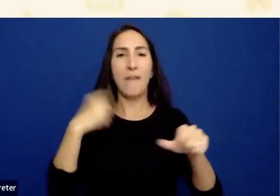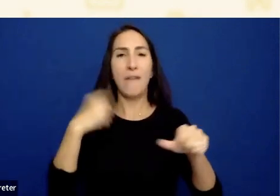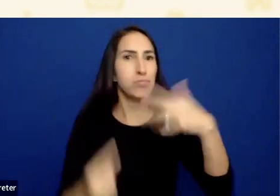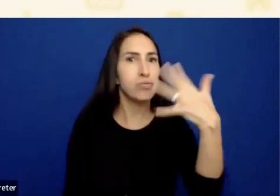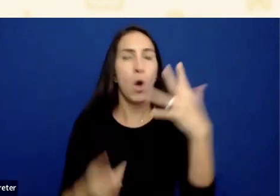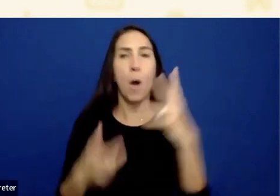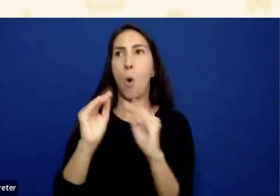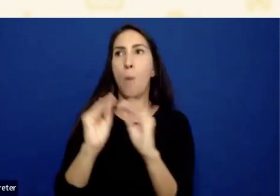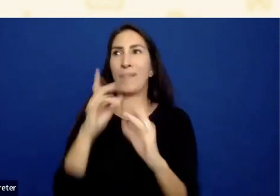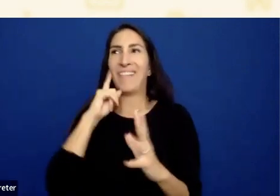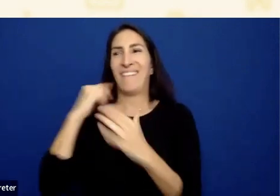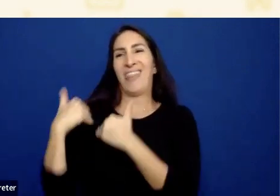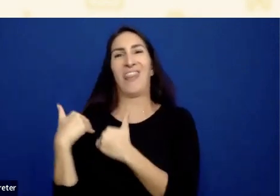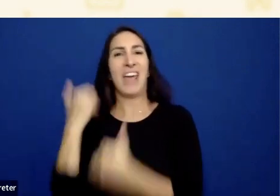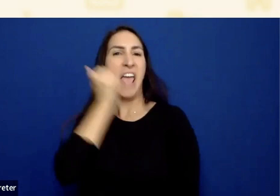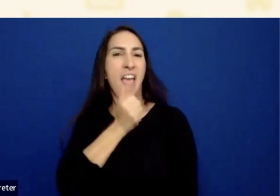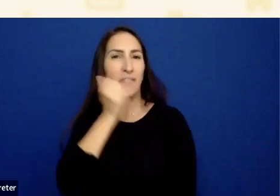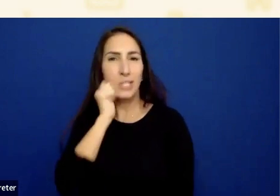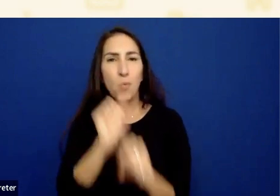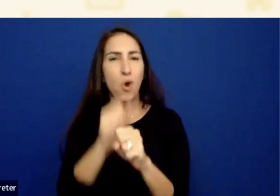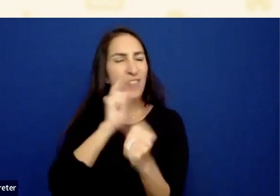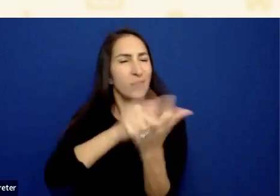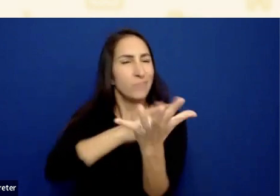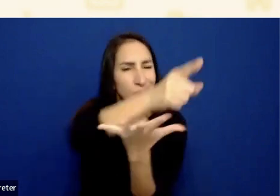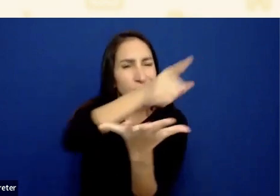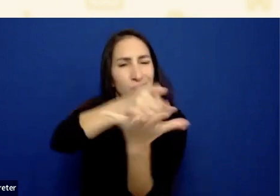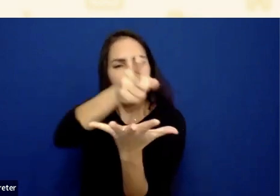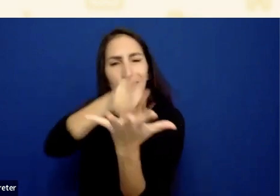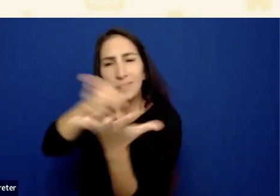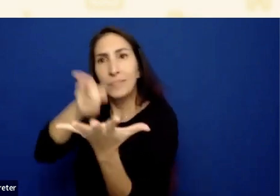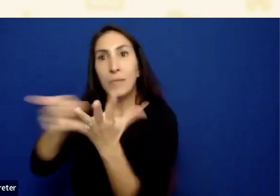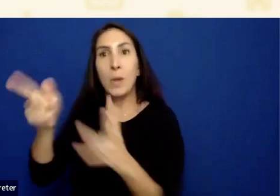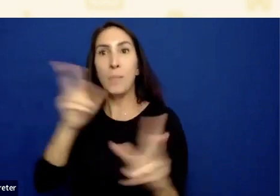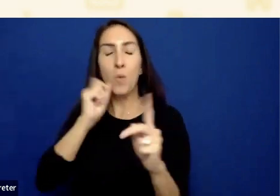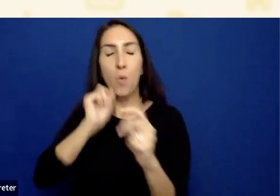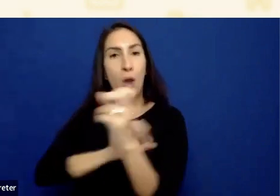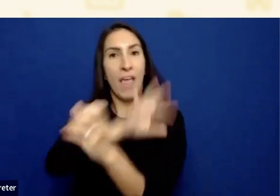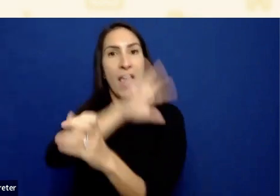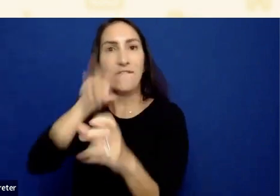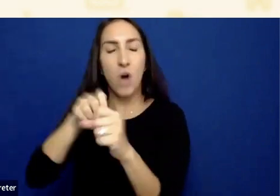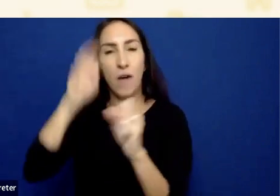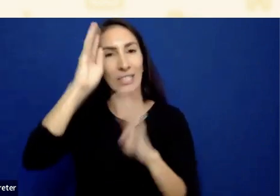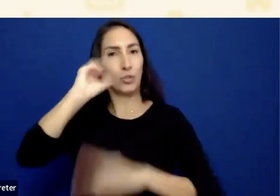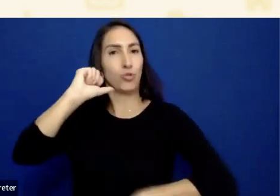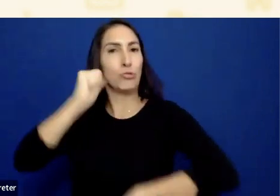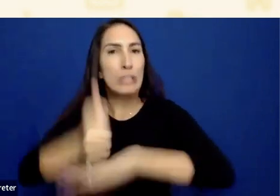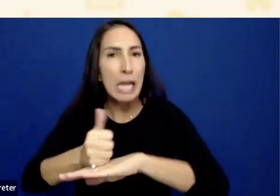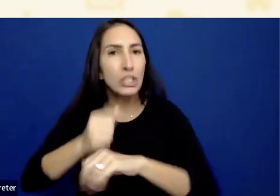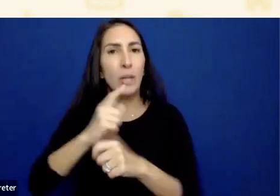in all areas, people who are involved in this creation of products, but not specialized in accessibility.